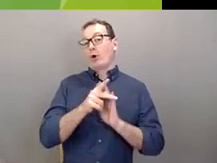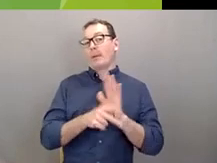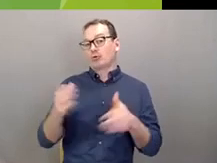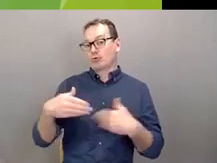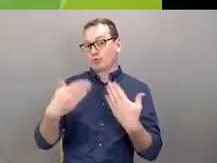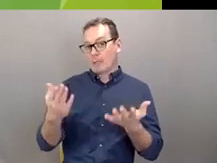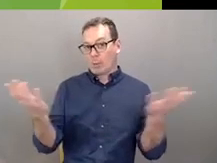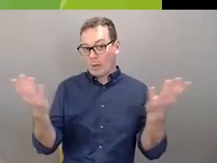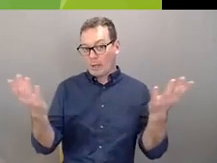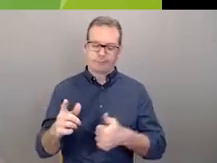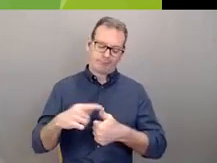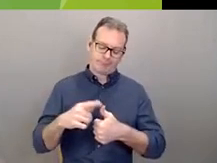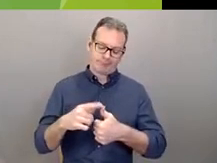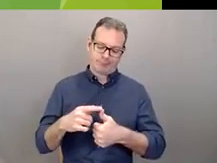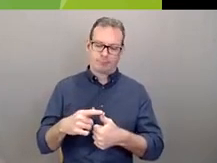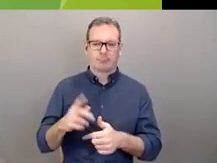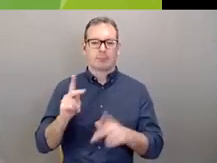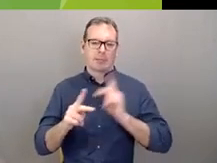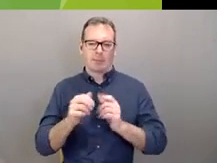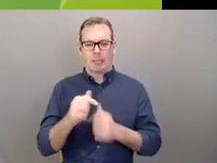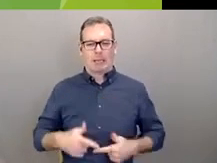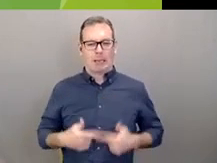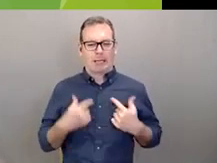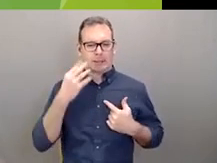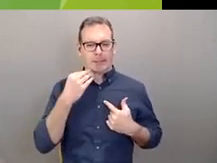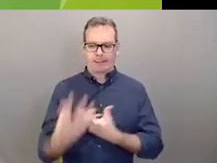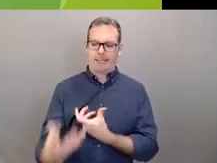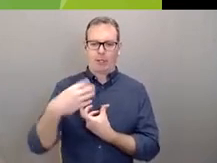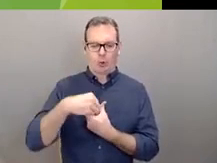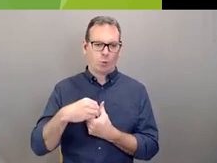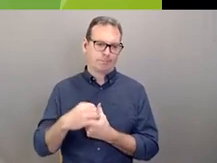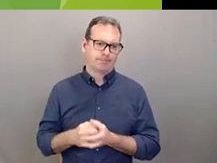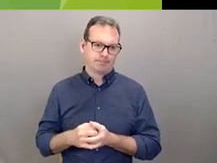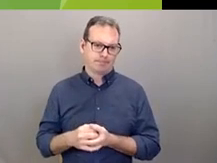we must engage people with lived experience here are quotes new processes are needed to